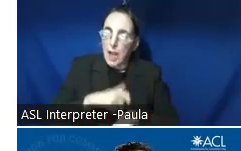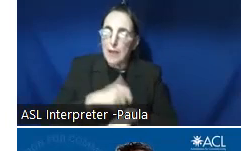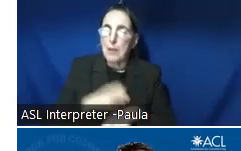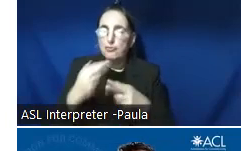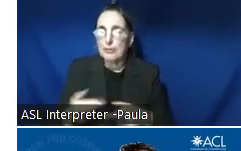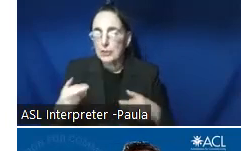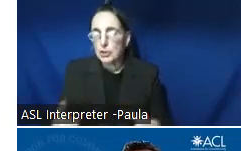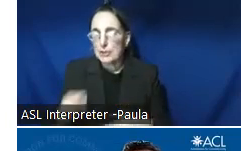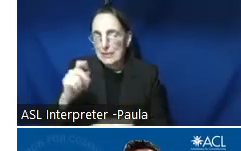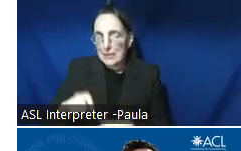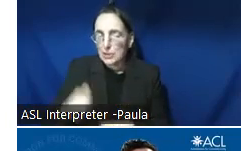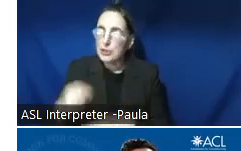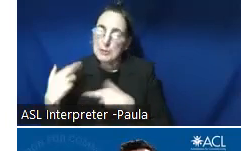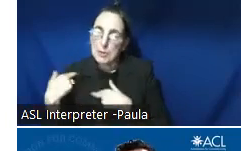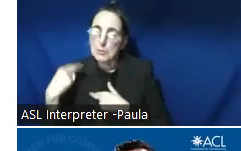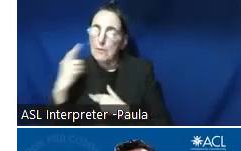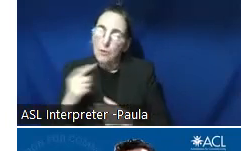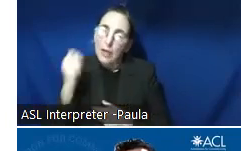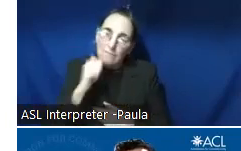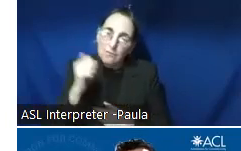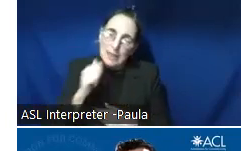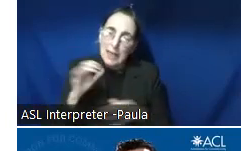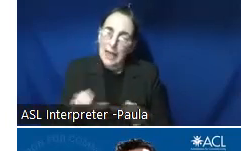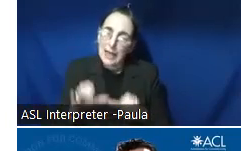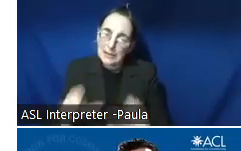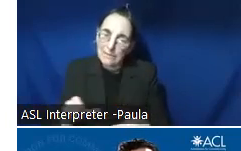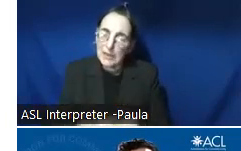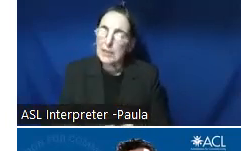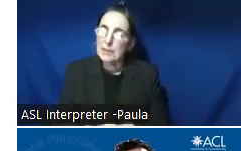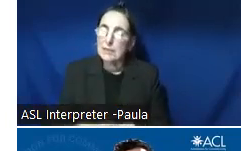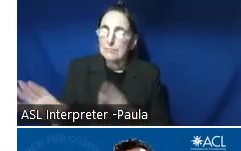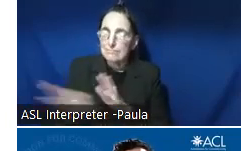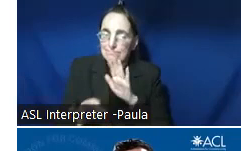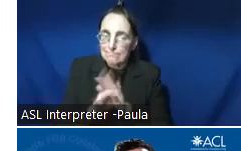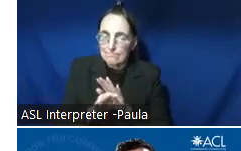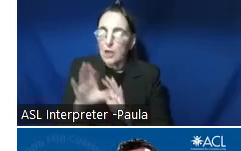for the day-to-day activities, identification of the core team that includes the state Medicaid agency